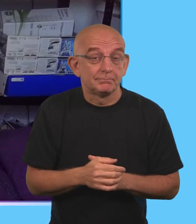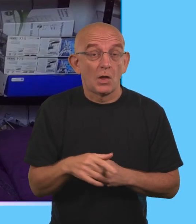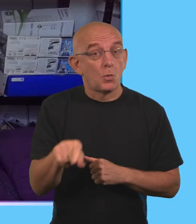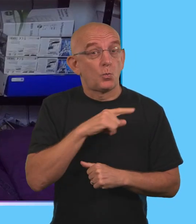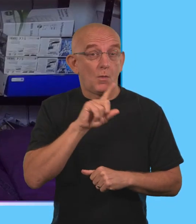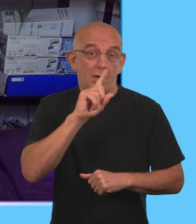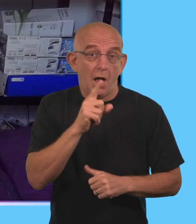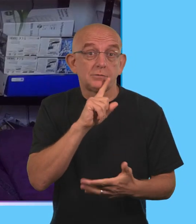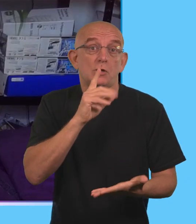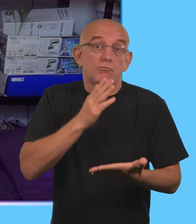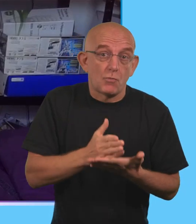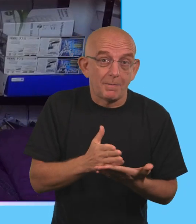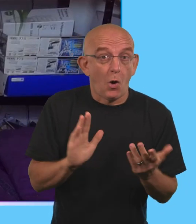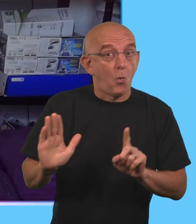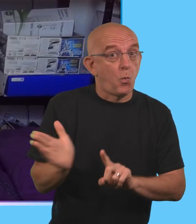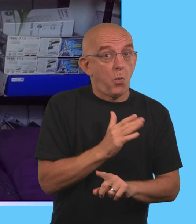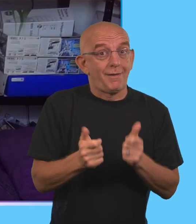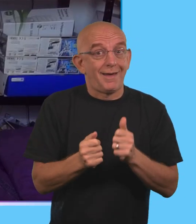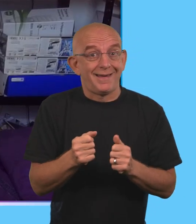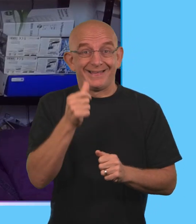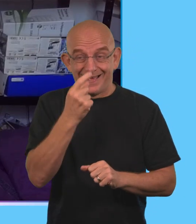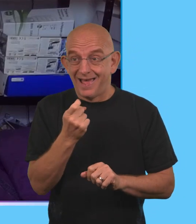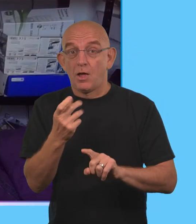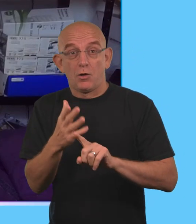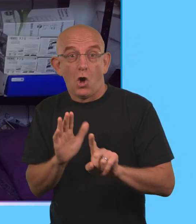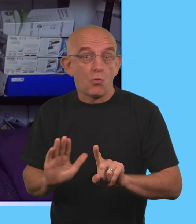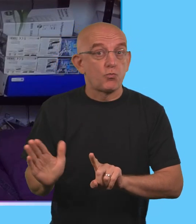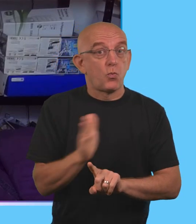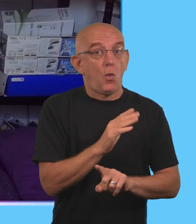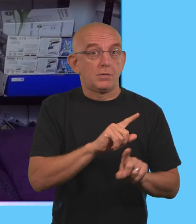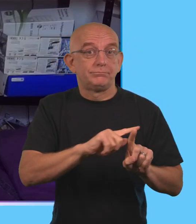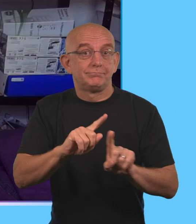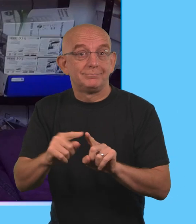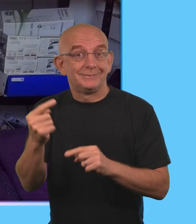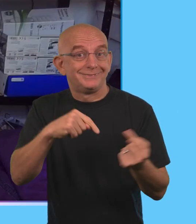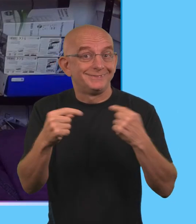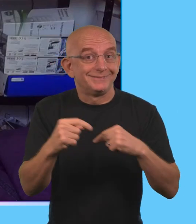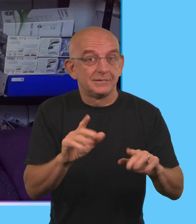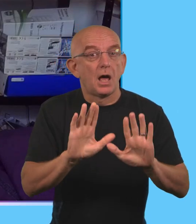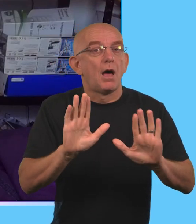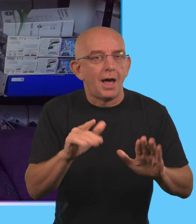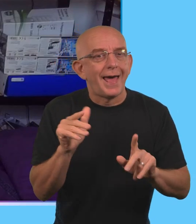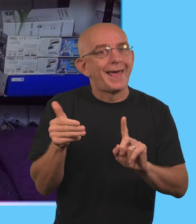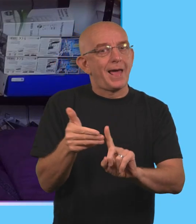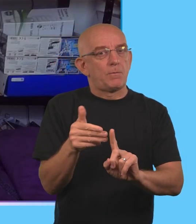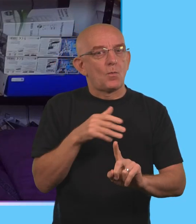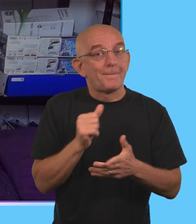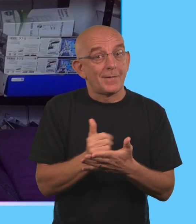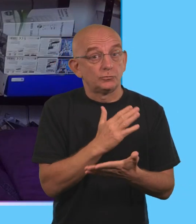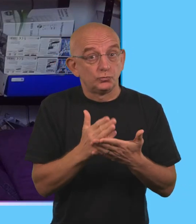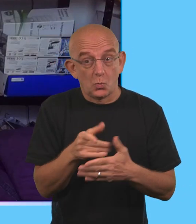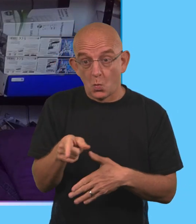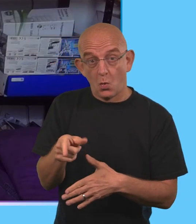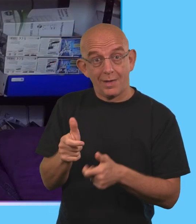We can’t promise that every video game in the showcase will be playable by every person tuning in, but our aim is to make sure that if a game seems